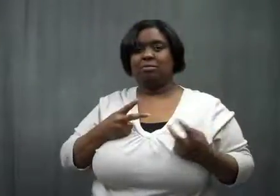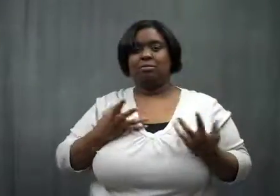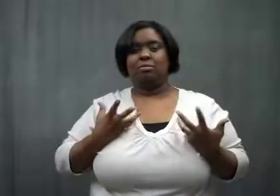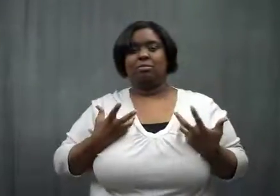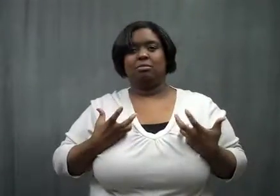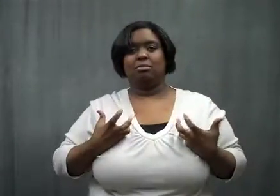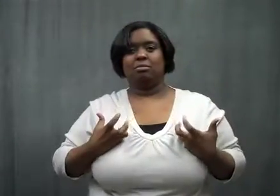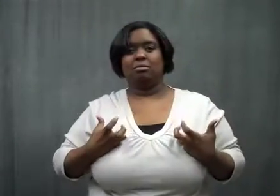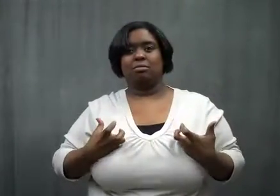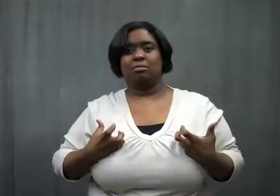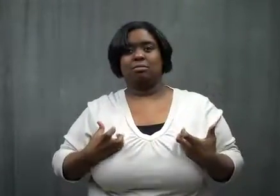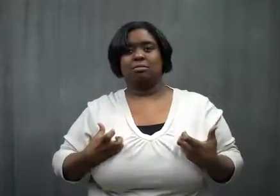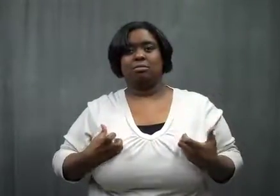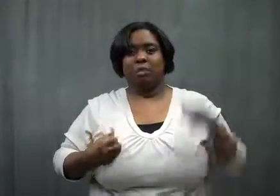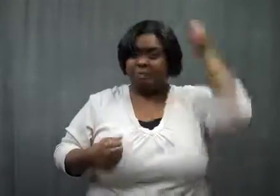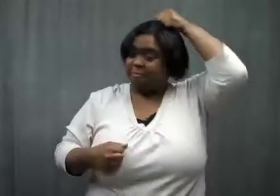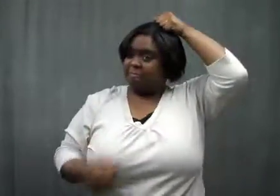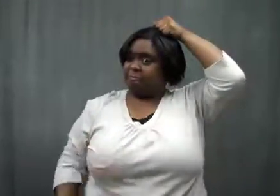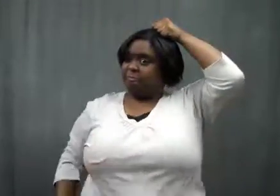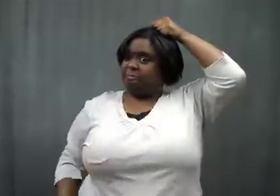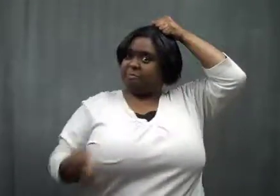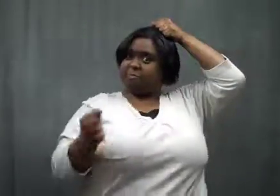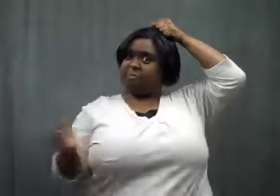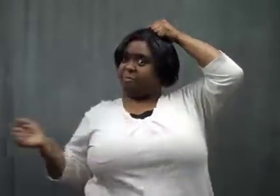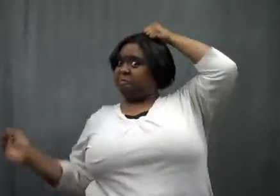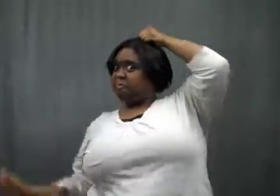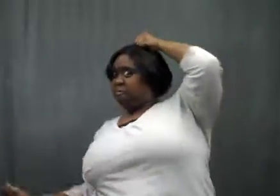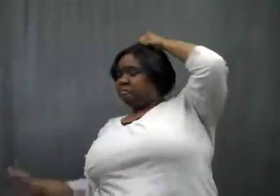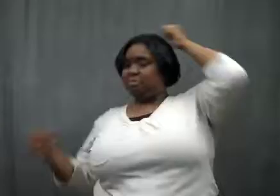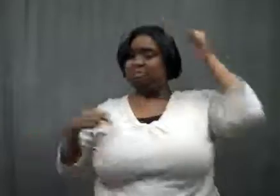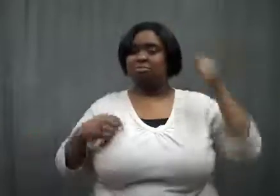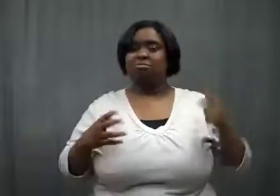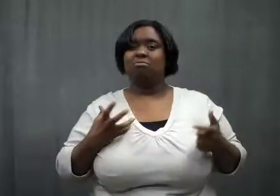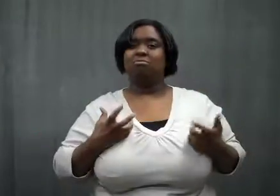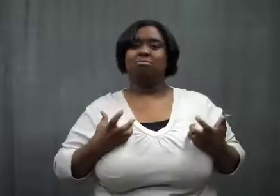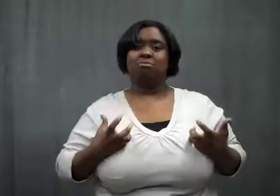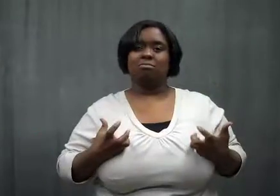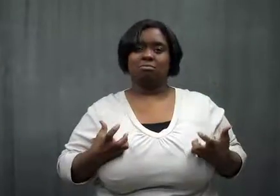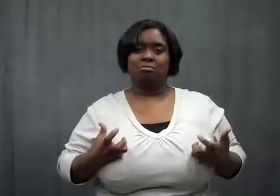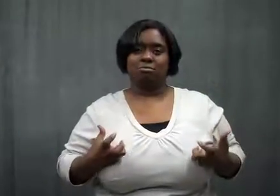She walked away against the wind, holding it on her head. I didn't say anything.